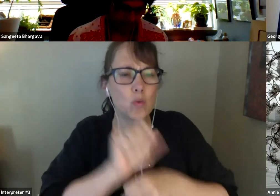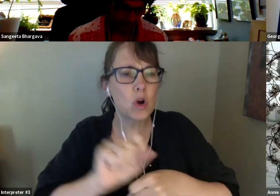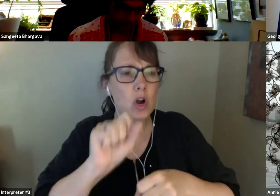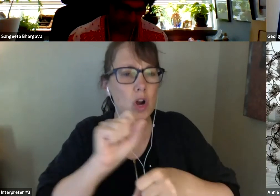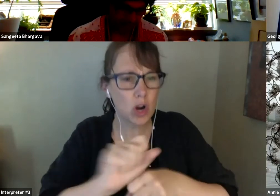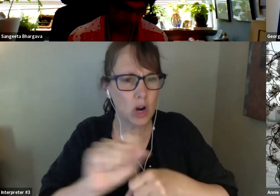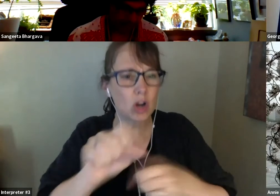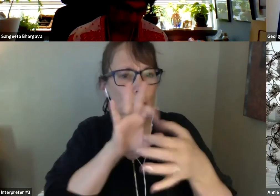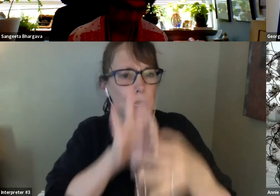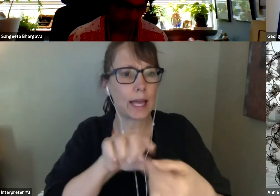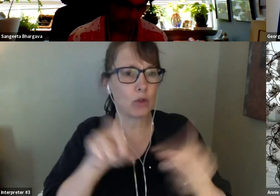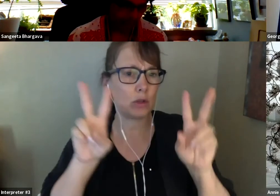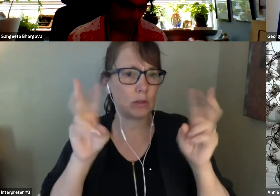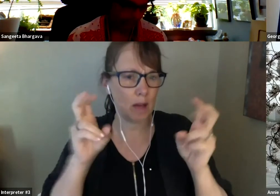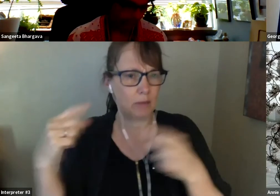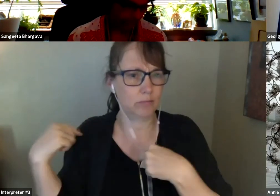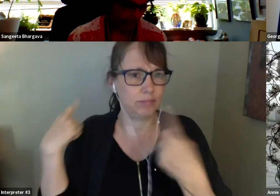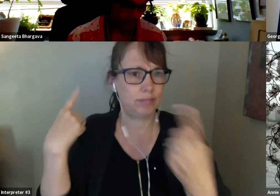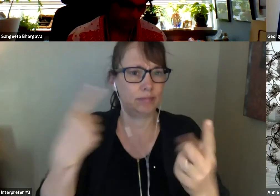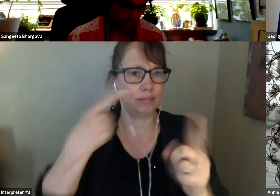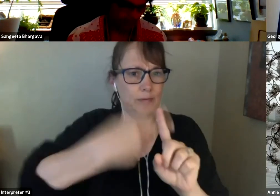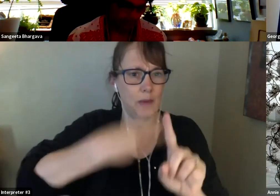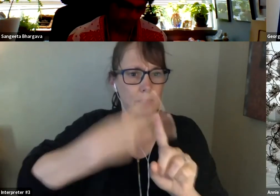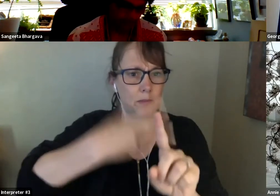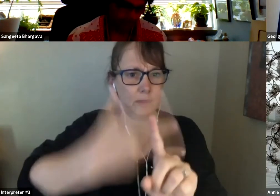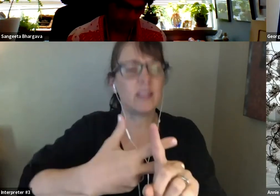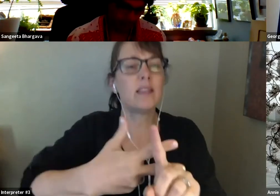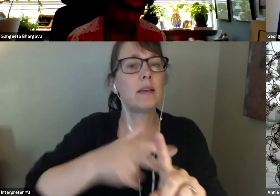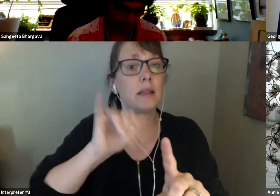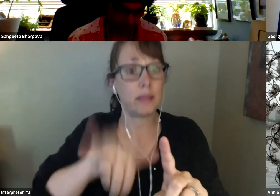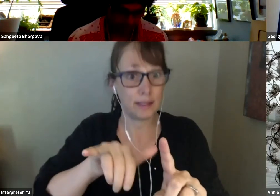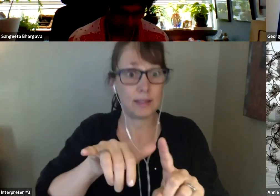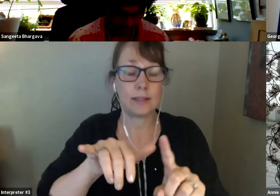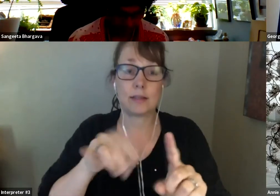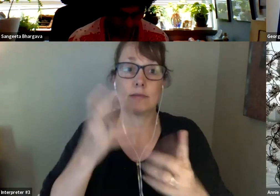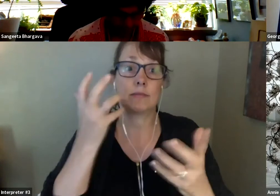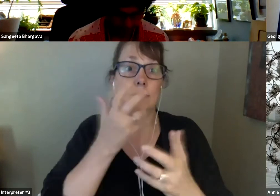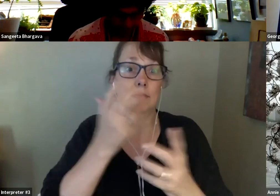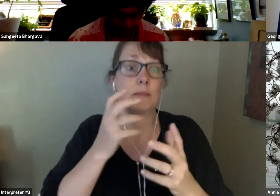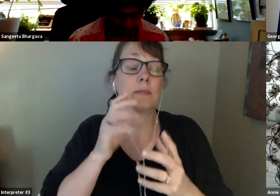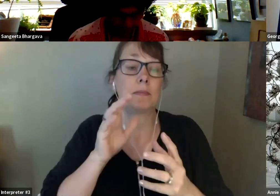the past several months. This is a terrific summation of the major problems that are going